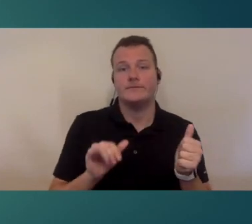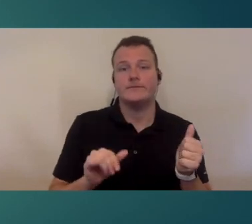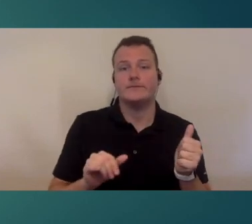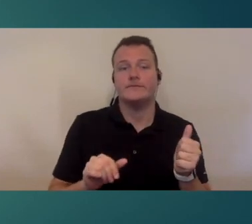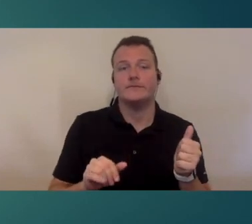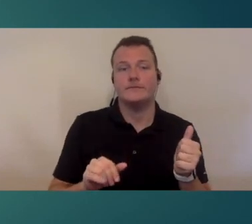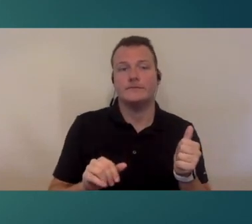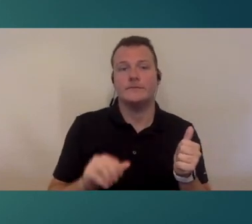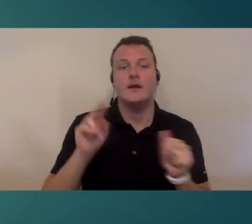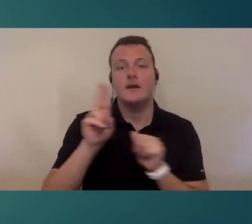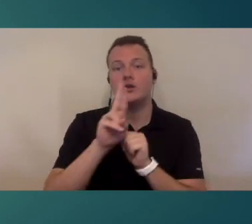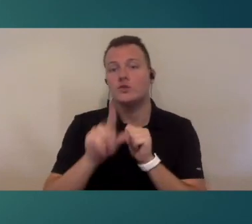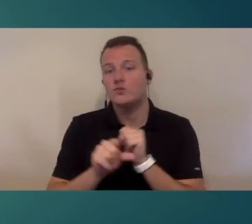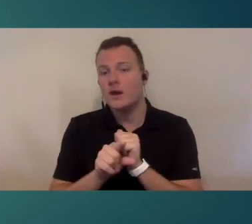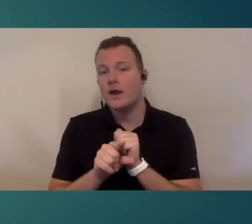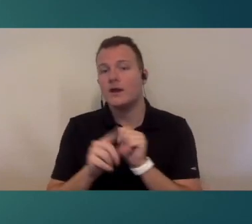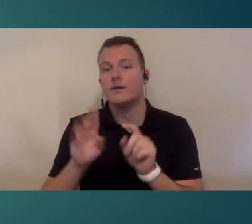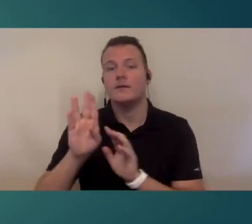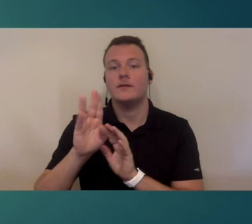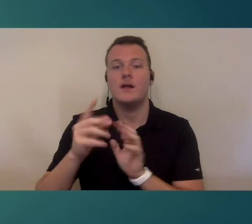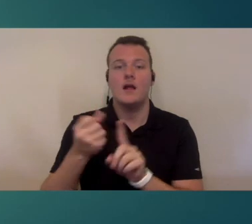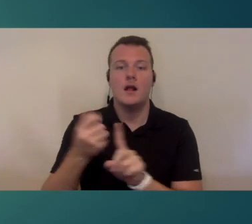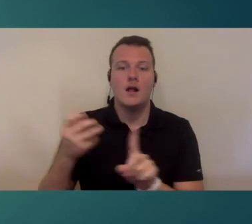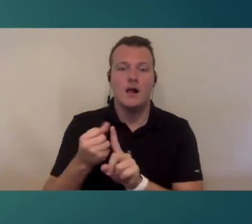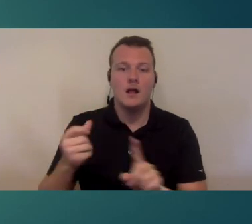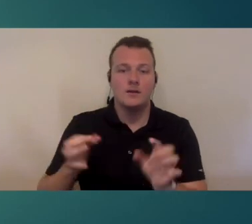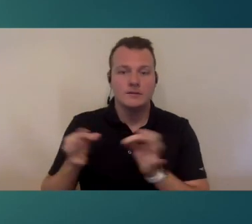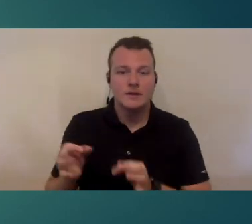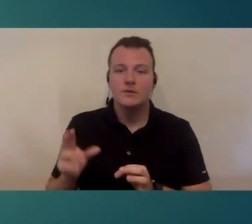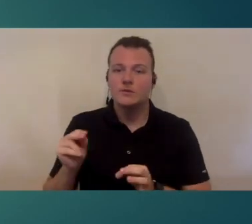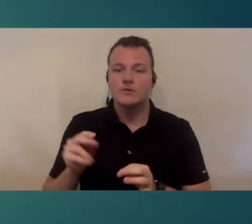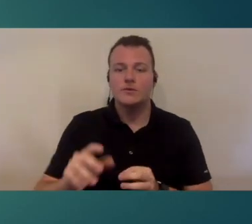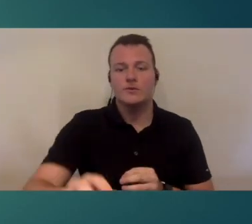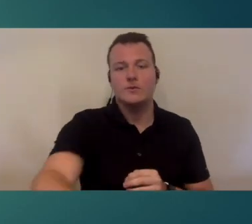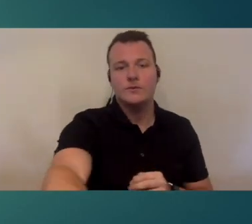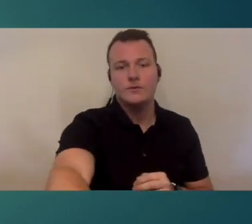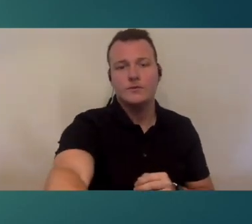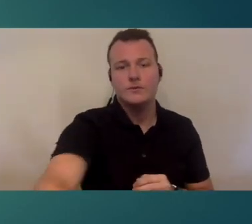background on your undergrad. I don't necessarily need to know your four-point